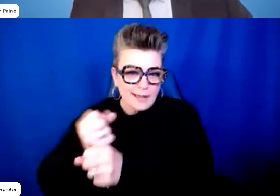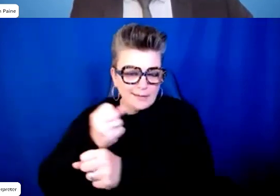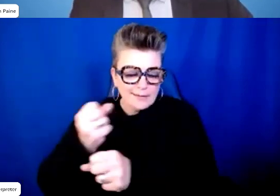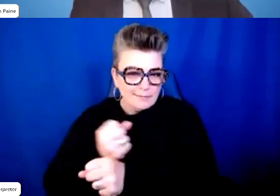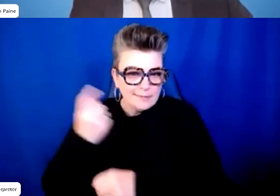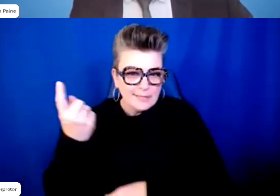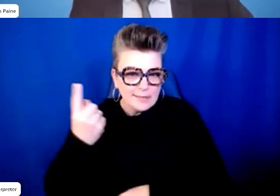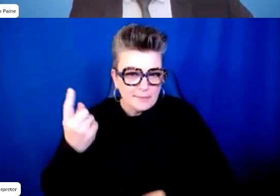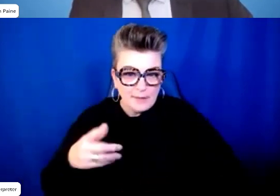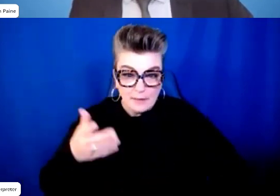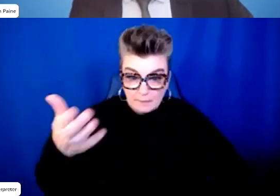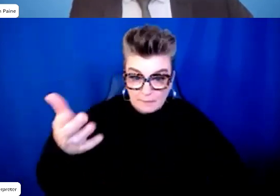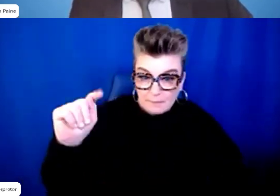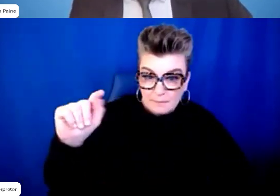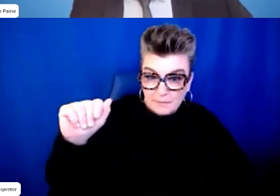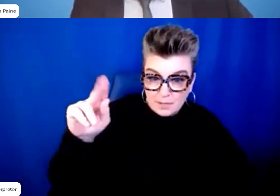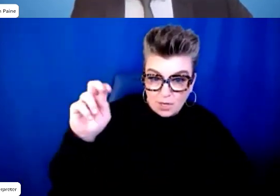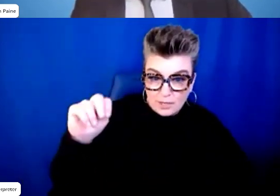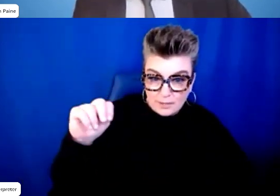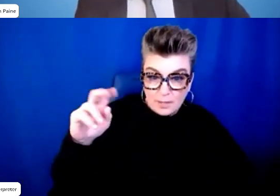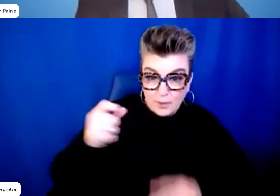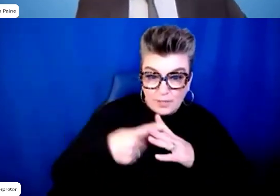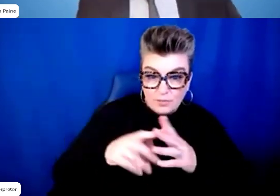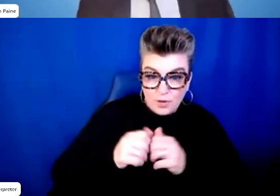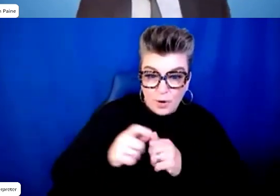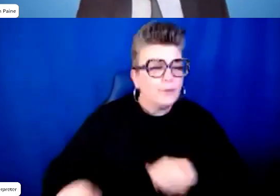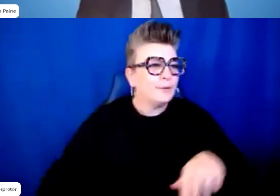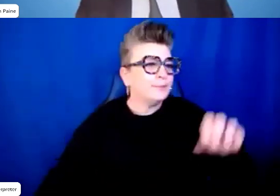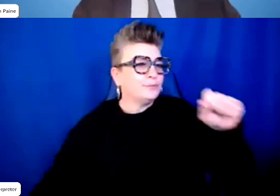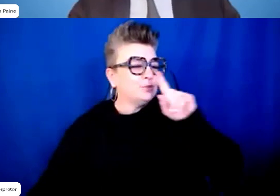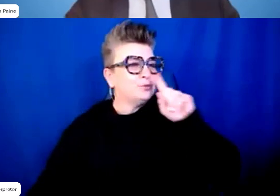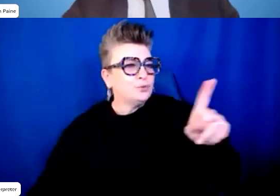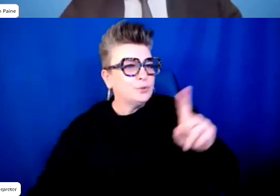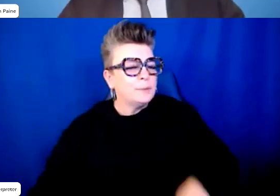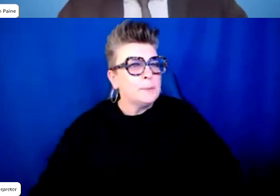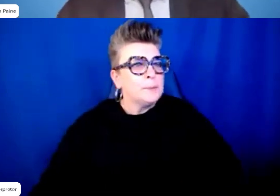Taunton, we can start with you. Taunton Paine: Sure, yeah. Well, so I think, you know, in those cases,